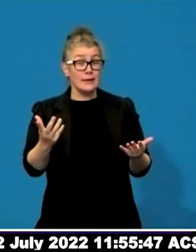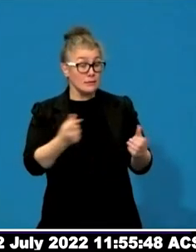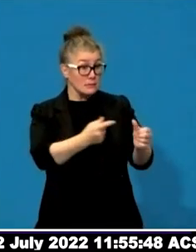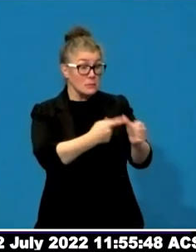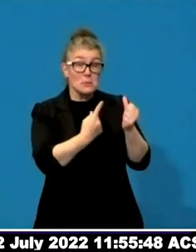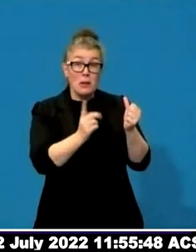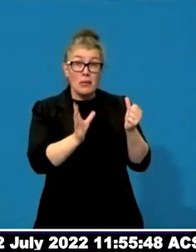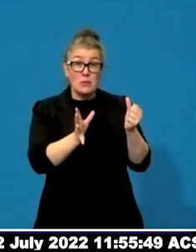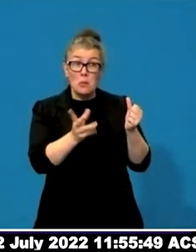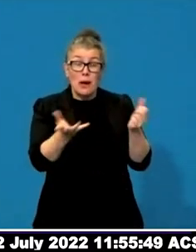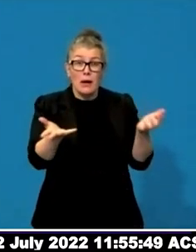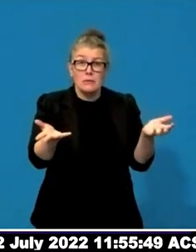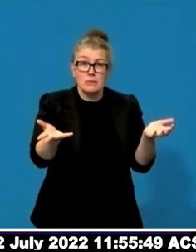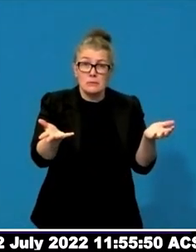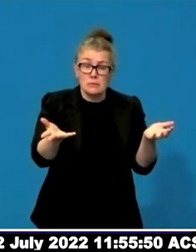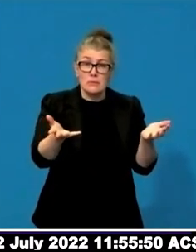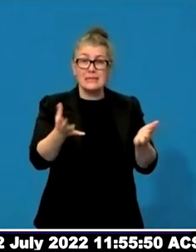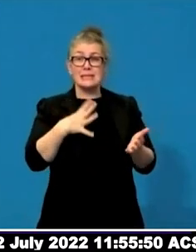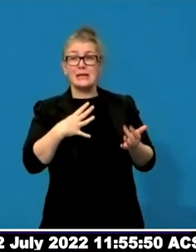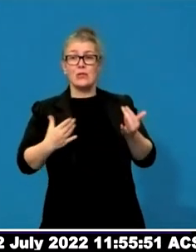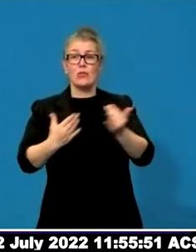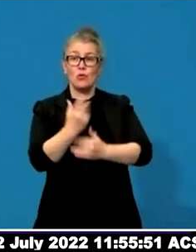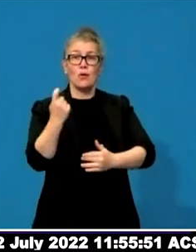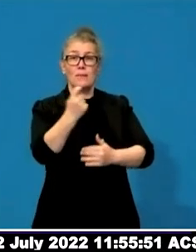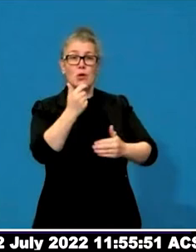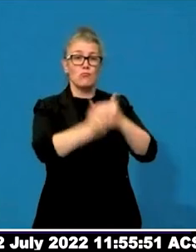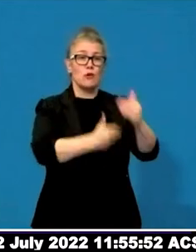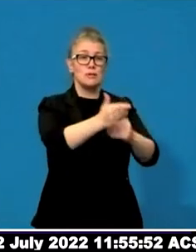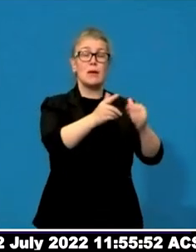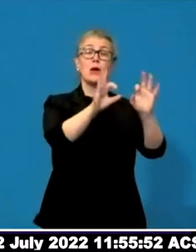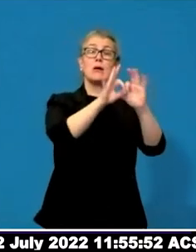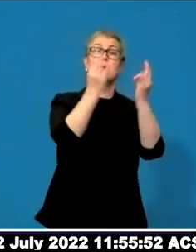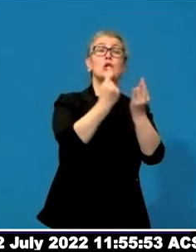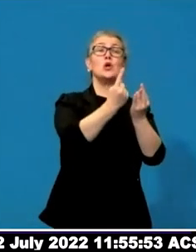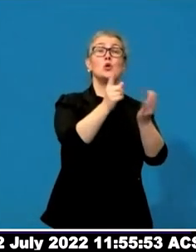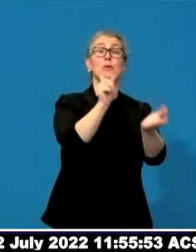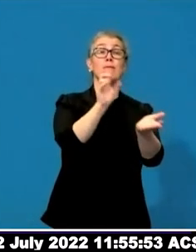but then the organisations that are funded to assist NDIS participants